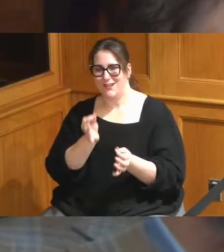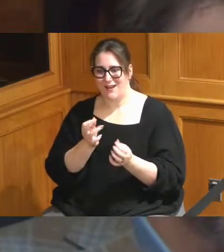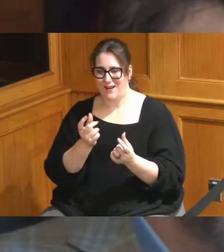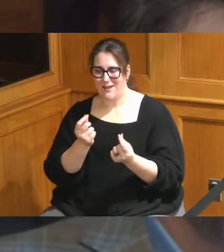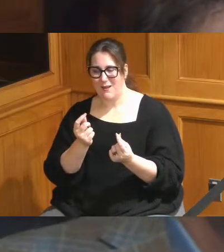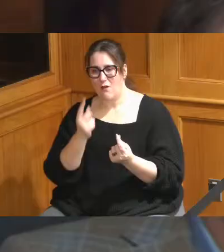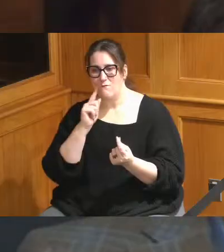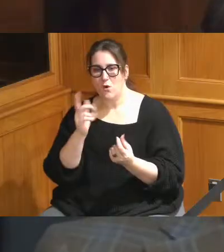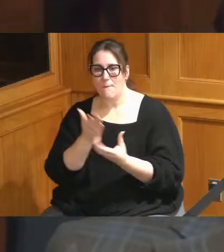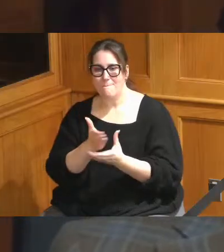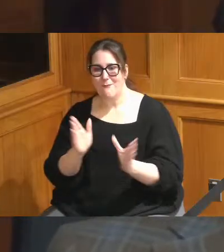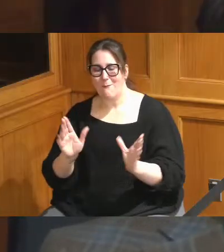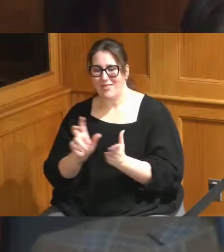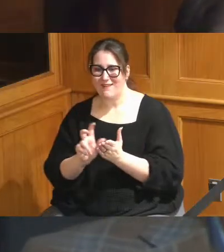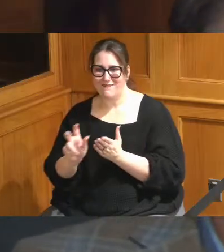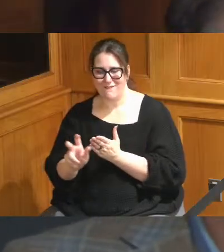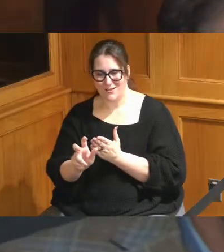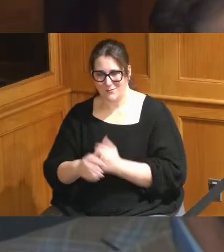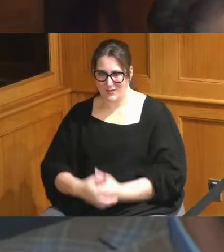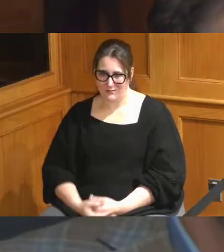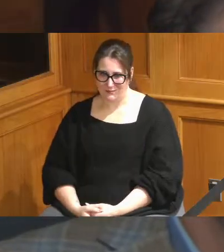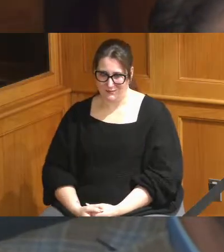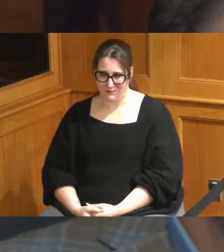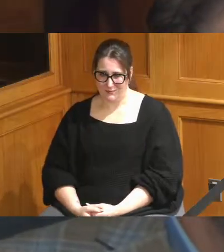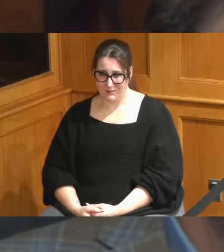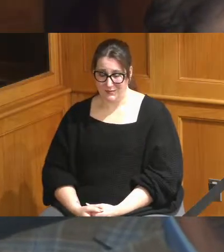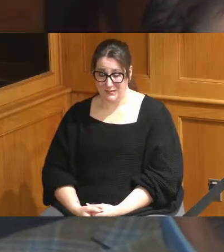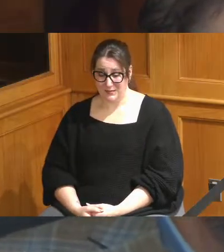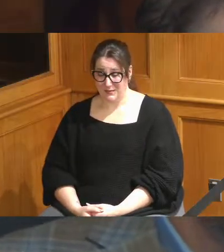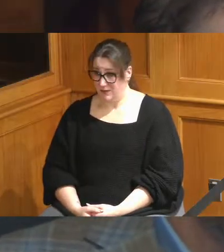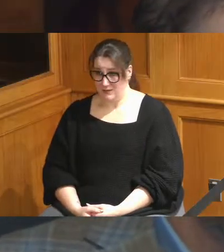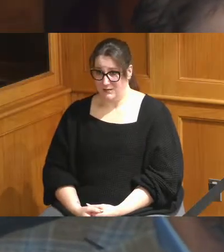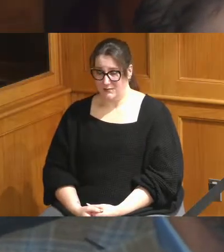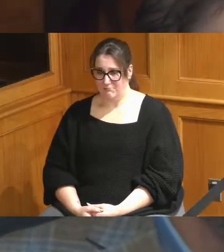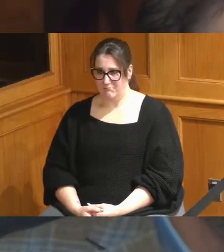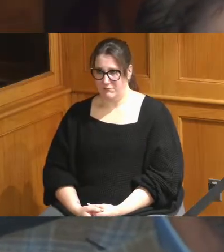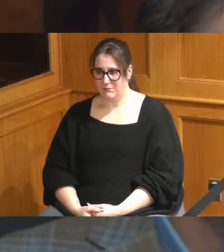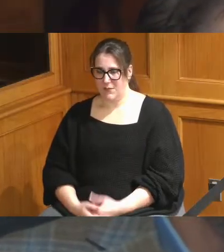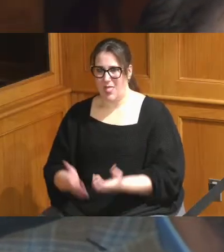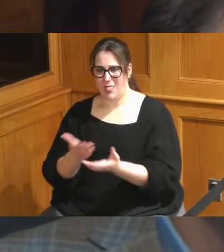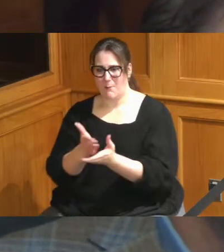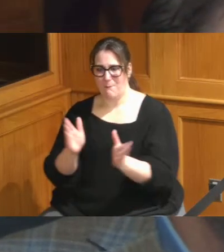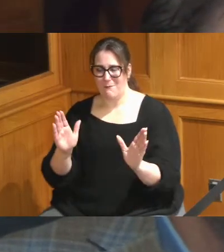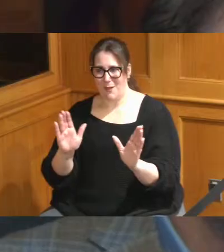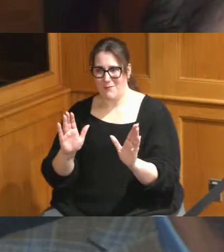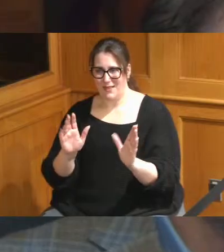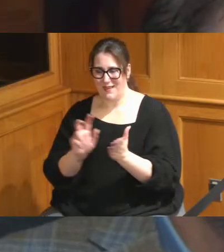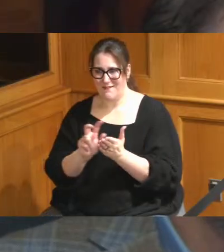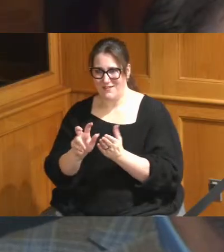public investment because in here I don't want to discount the public investment. We're putting a